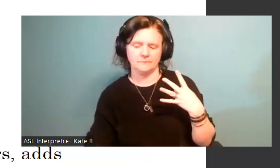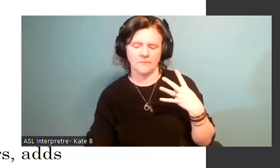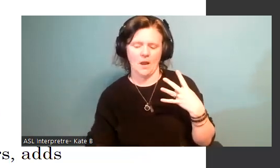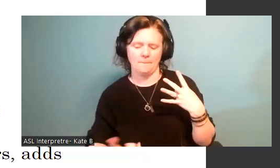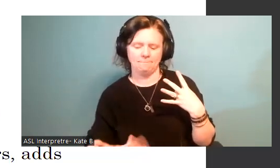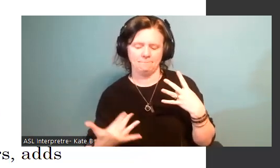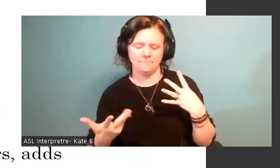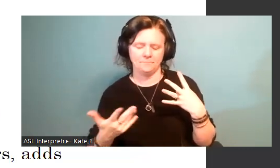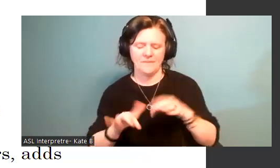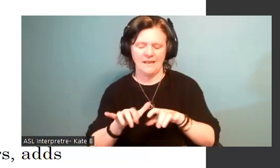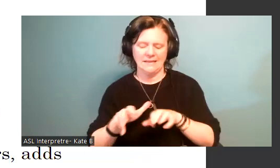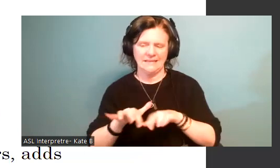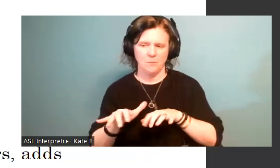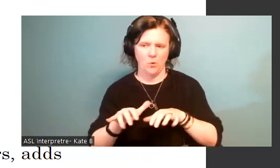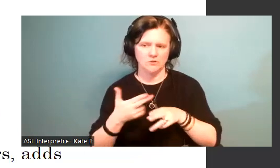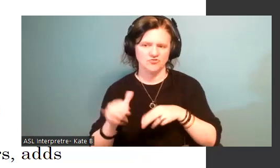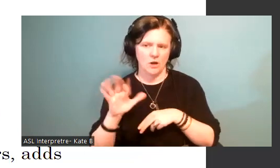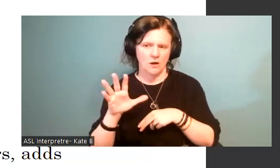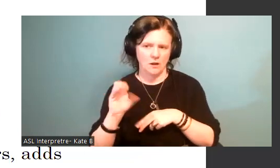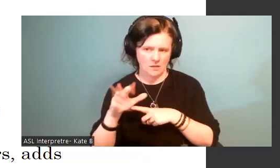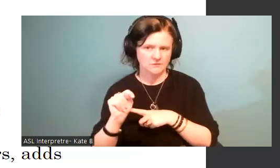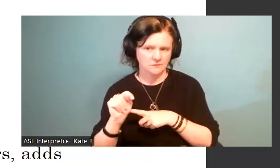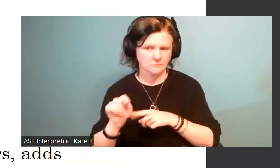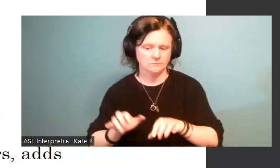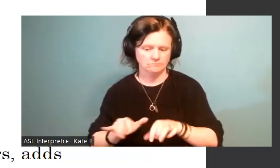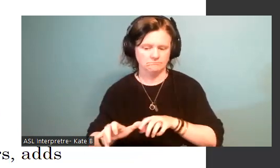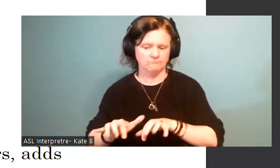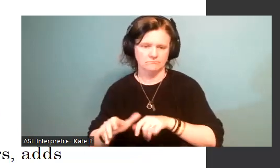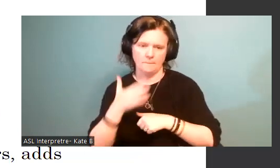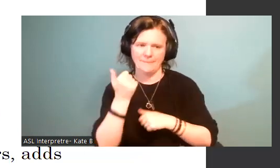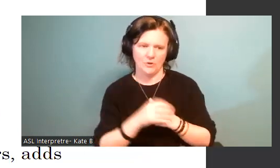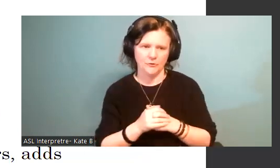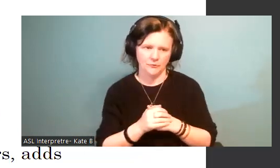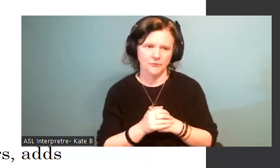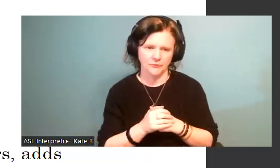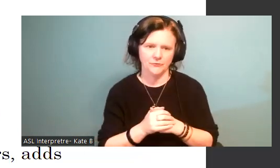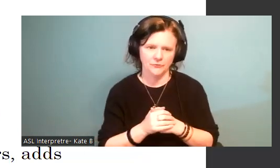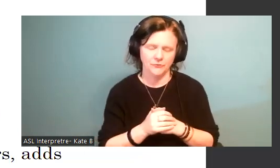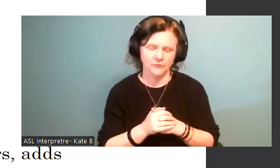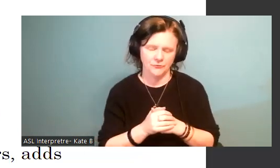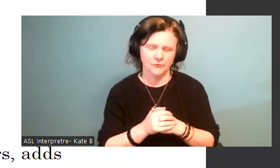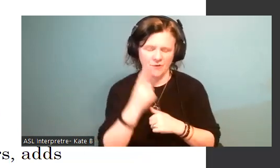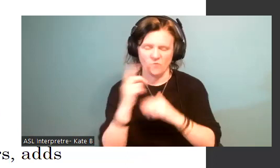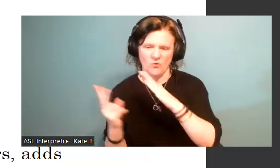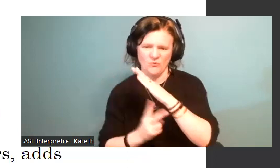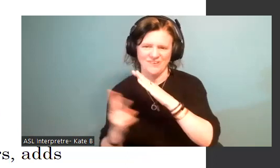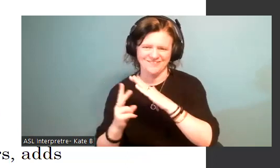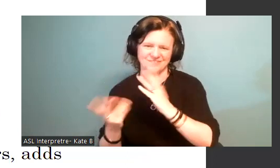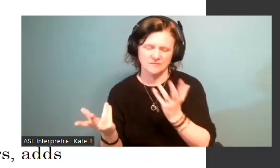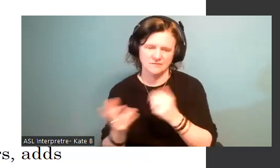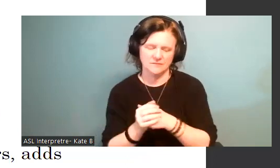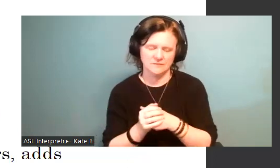custom or other fancy web applications, you really